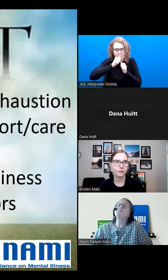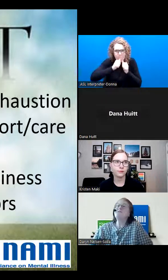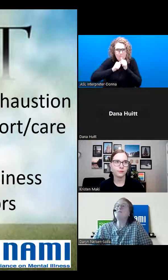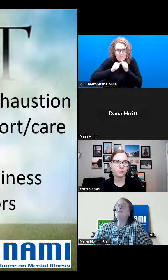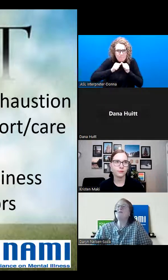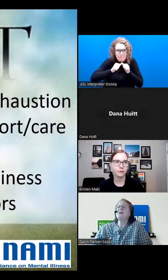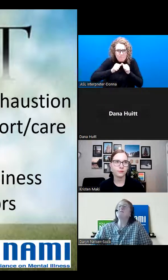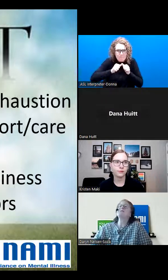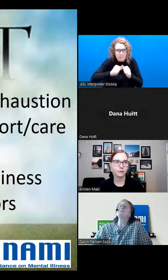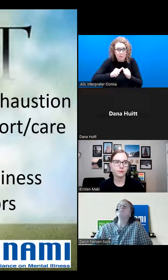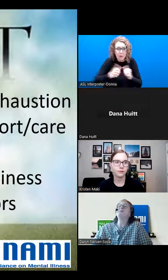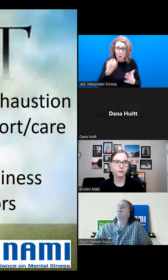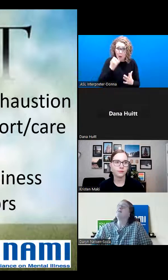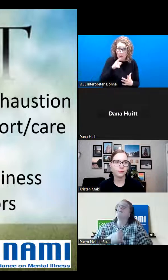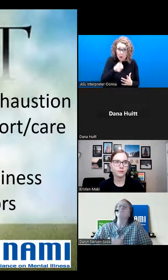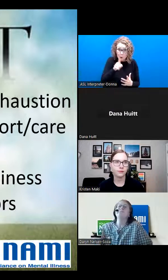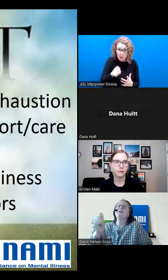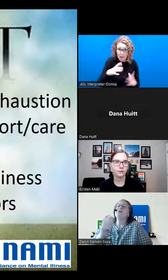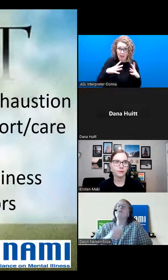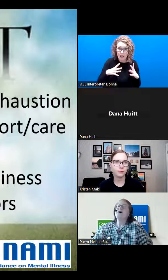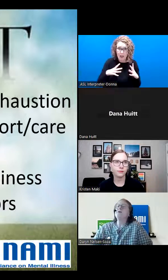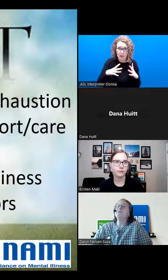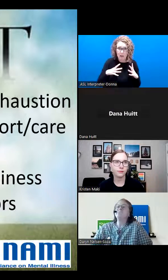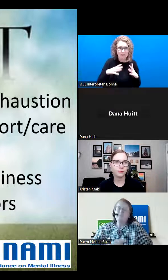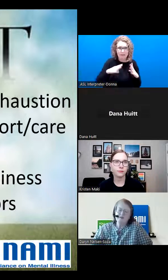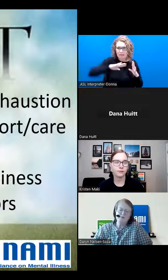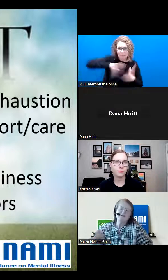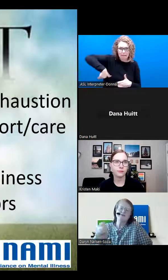s. Next slide, please. So the types